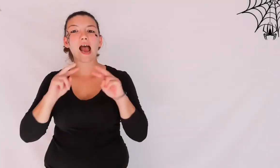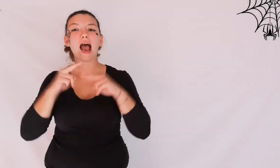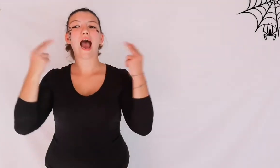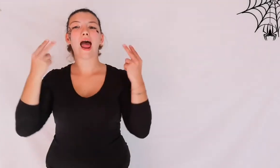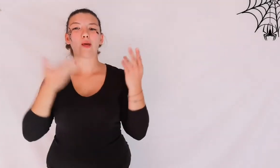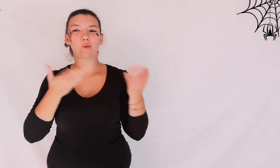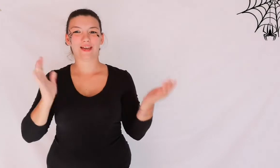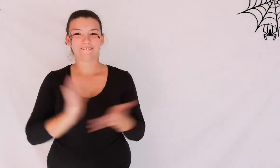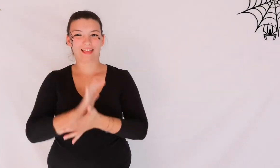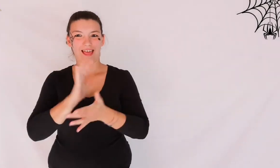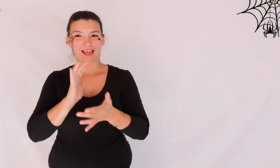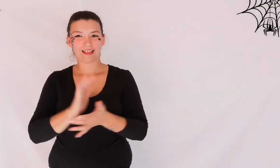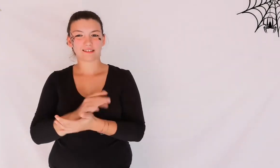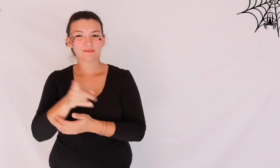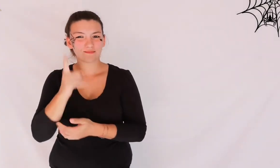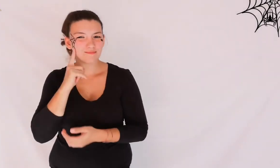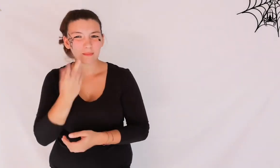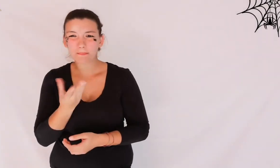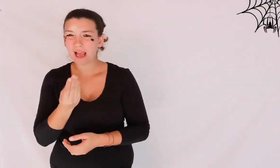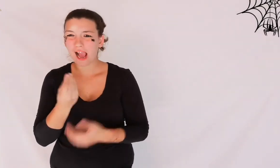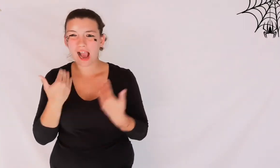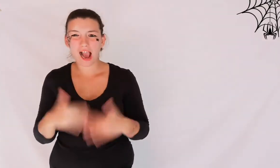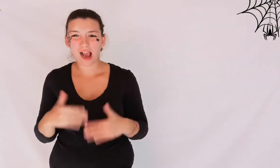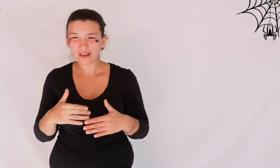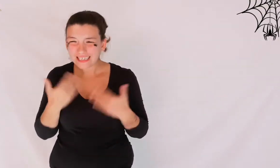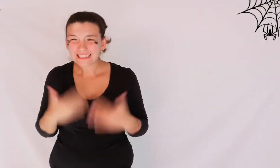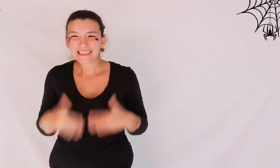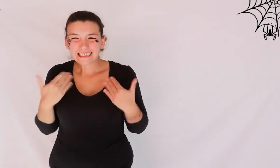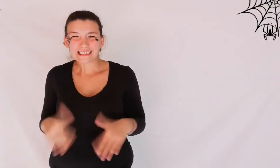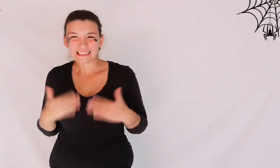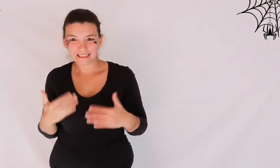Are you terrified of the Halloween party?